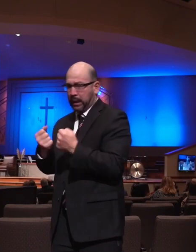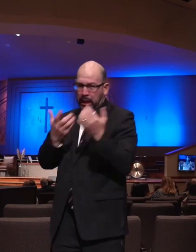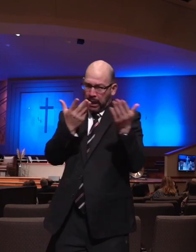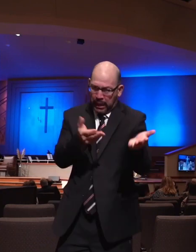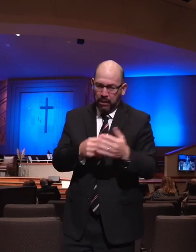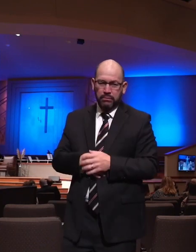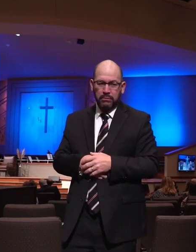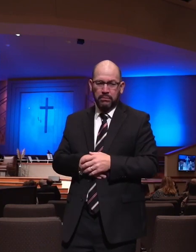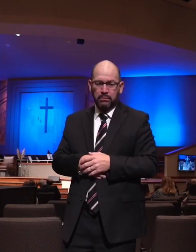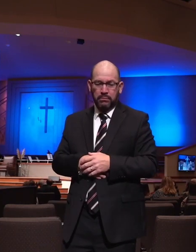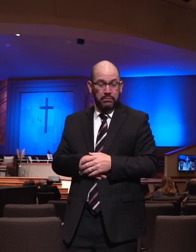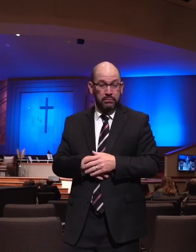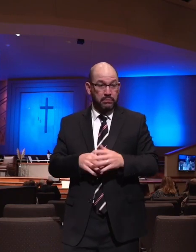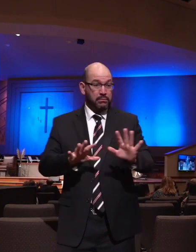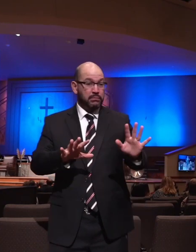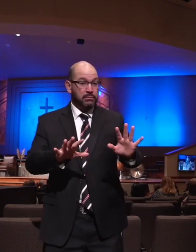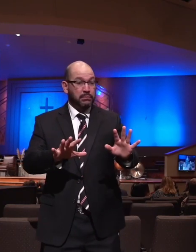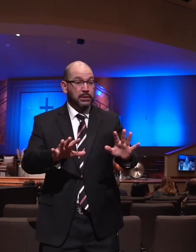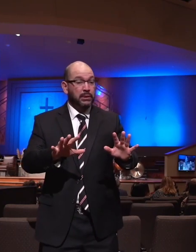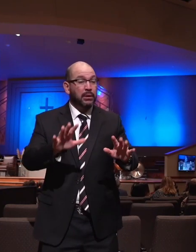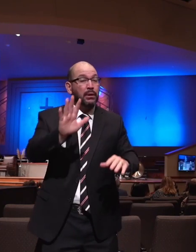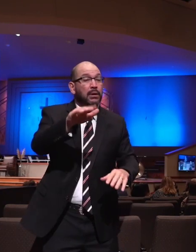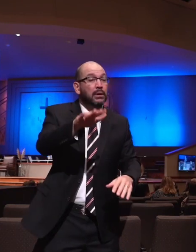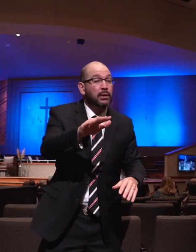going to give me all the credit and by the way they still try to do that